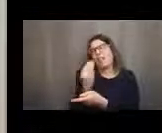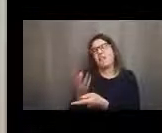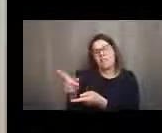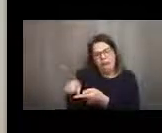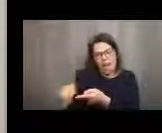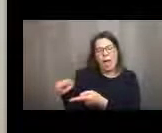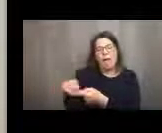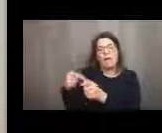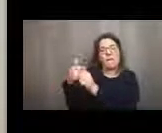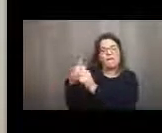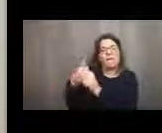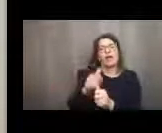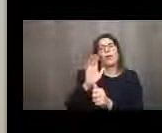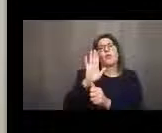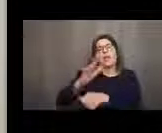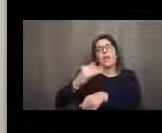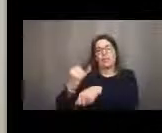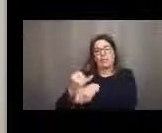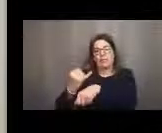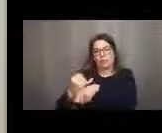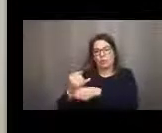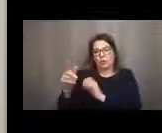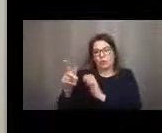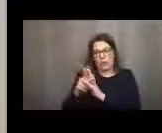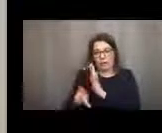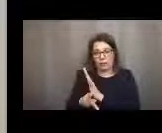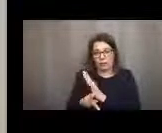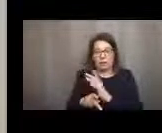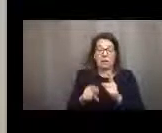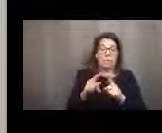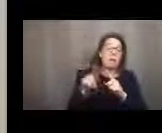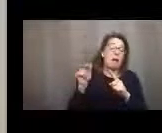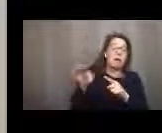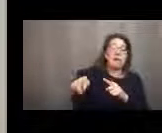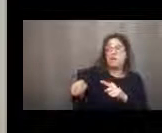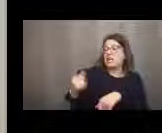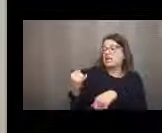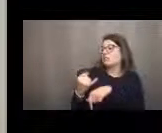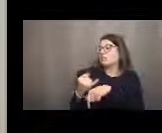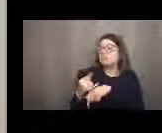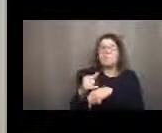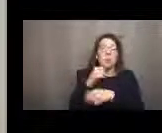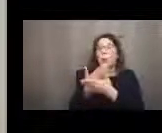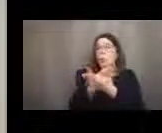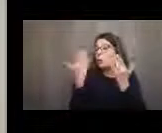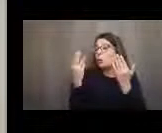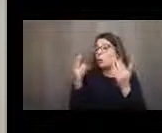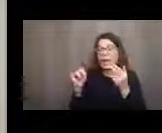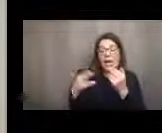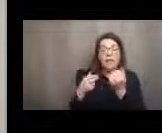with their Institution's policy. But if it's an Institution that doesn't get NIH support, it may be easier for you